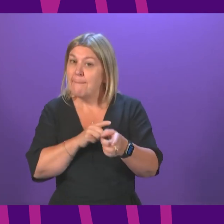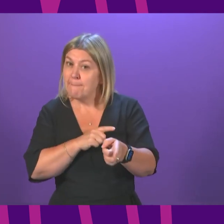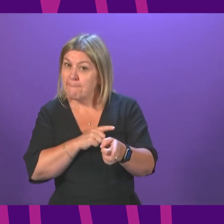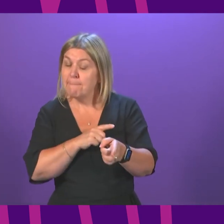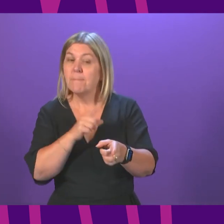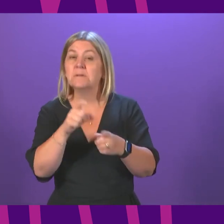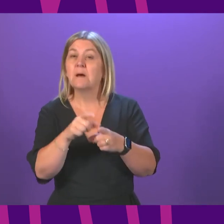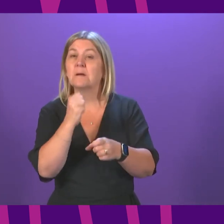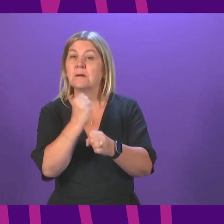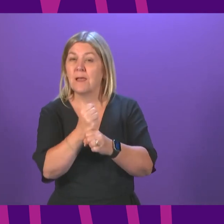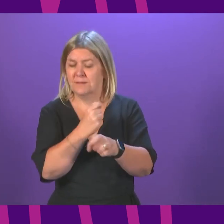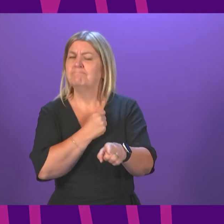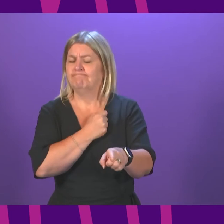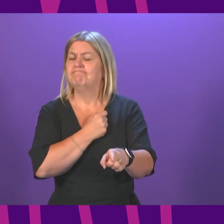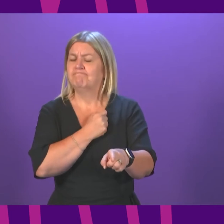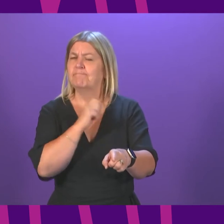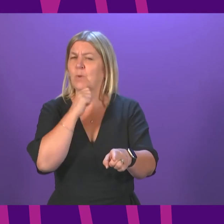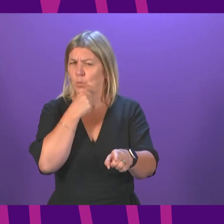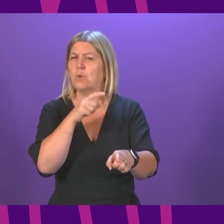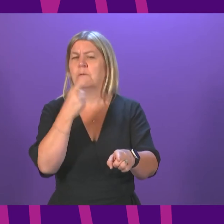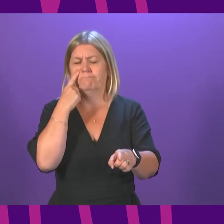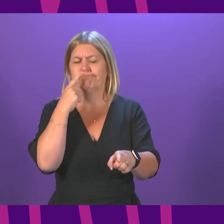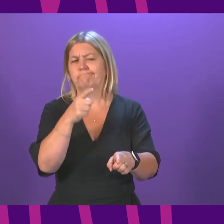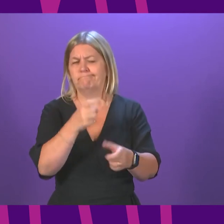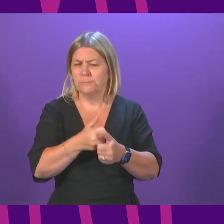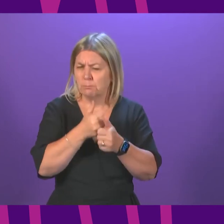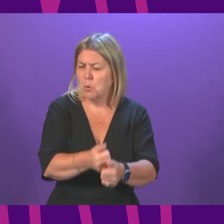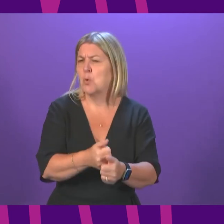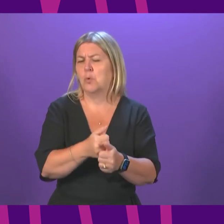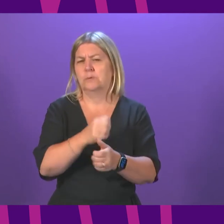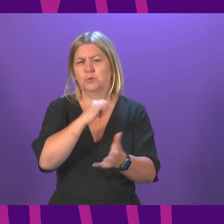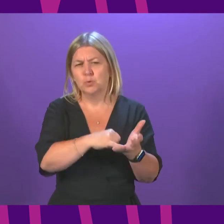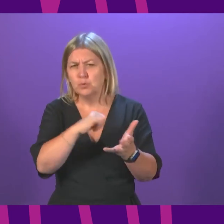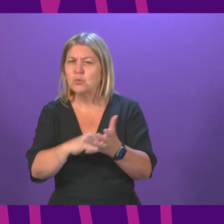for reporting on issues such as social security support for carers and social care. If she